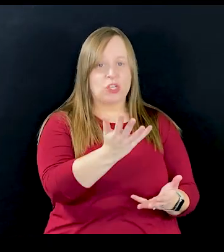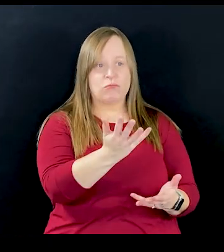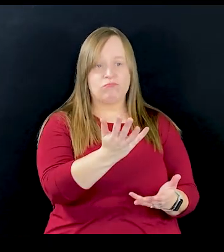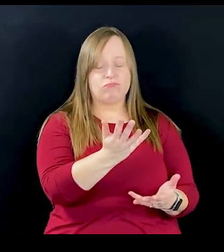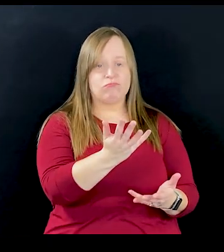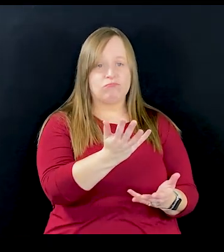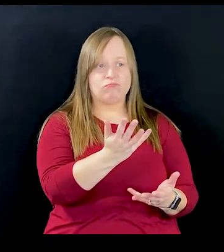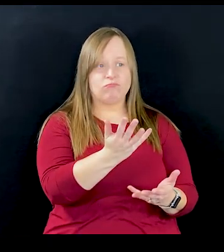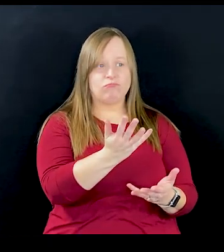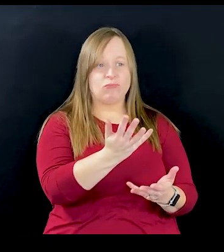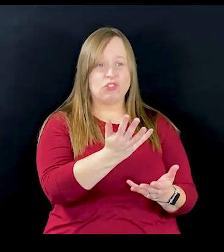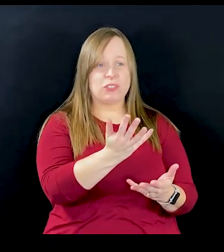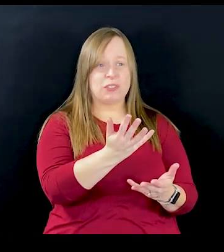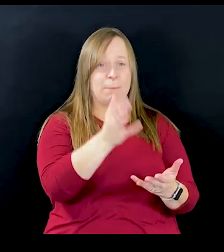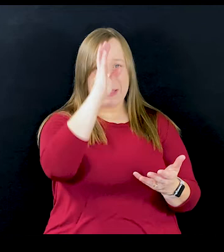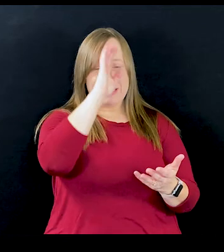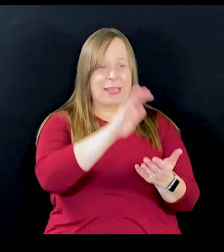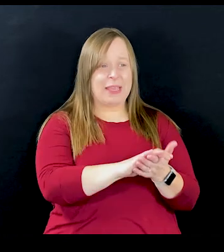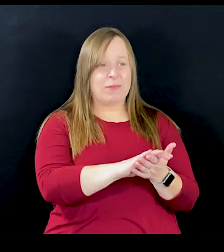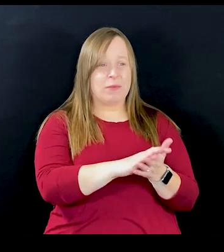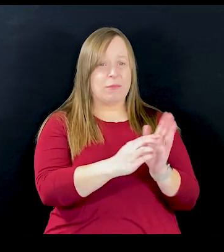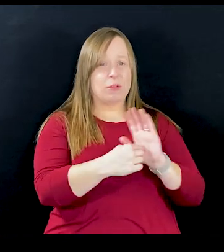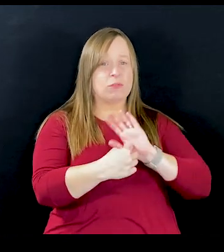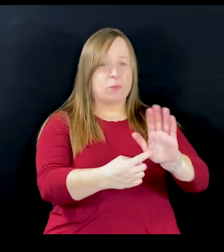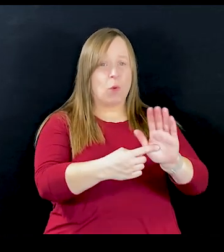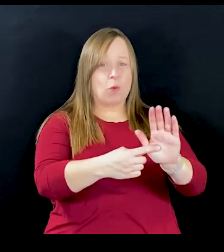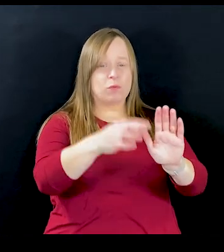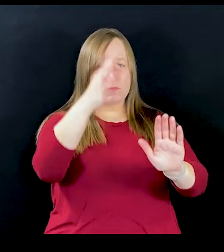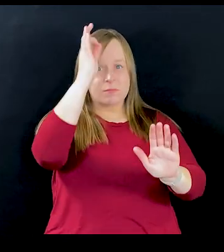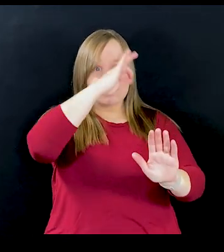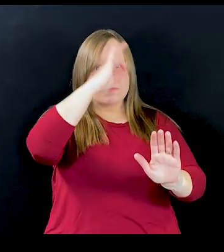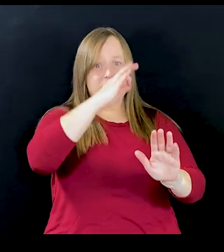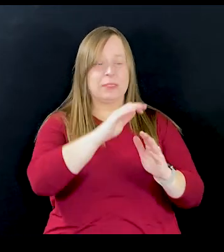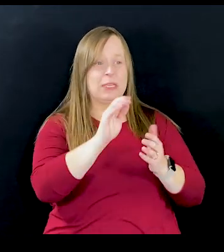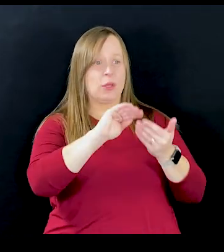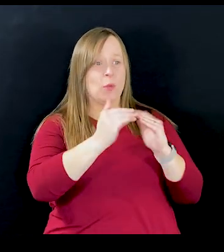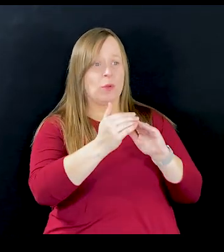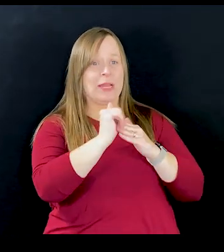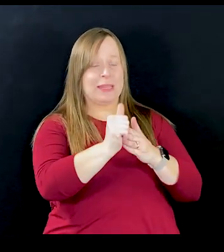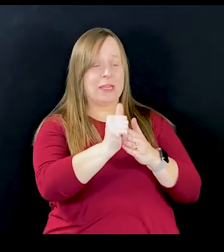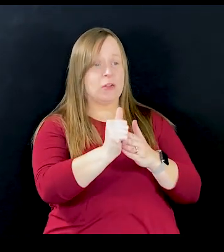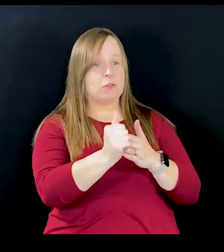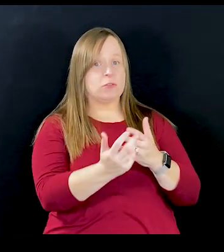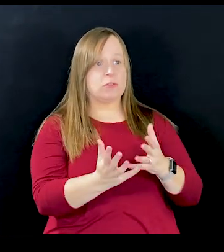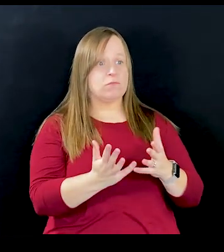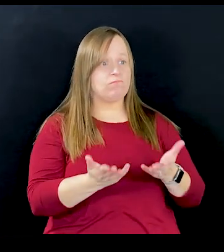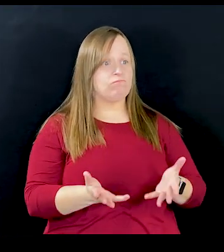And buying into these things is exposing ignorance. It's community leaders, not only taking it upon themselves